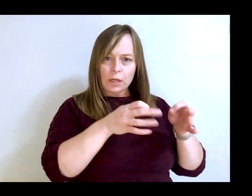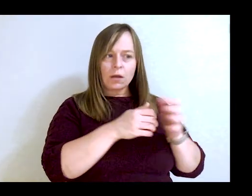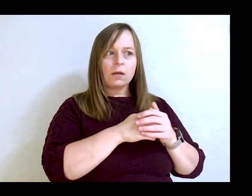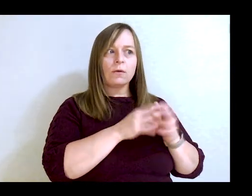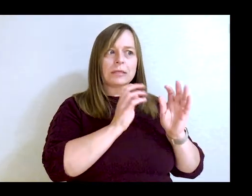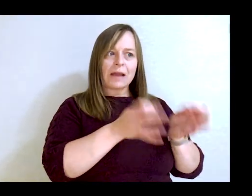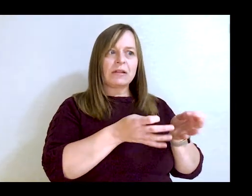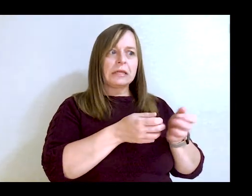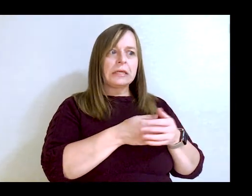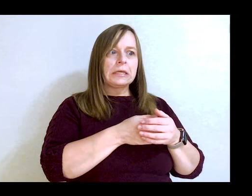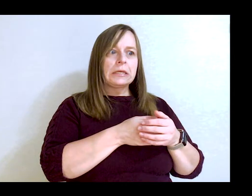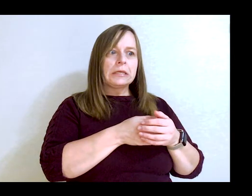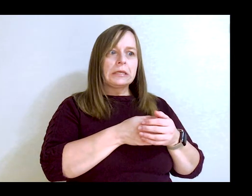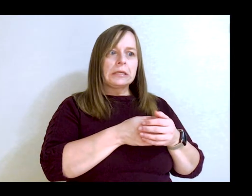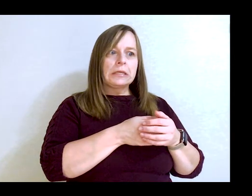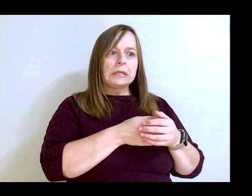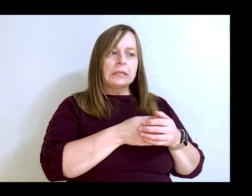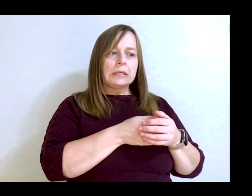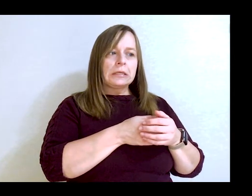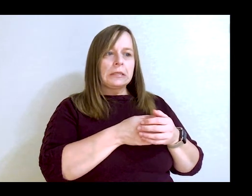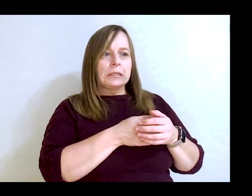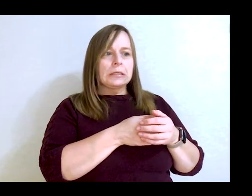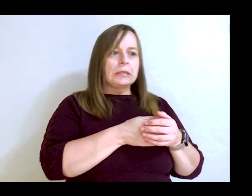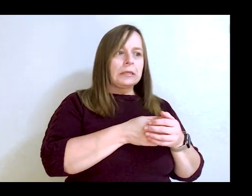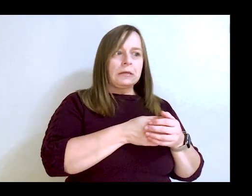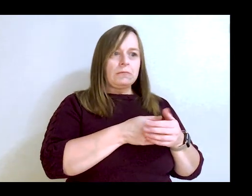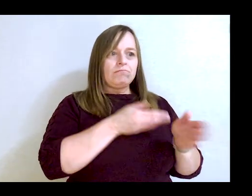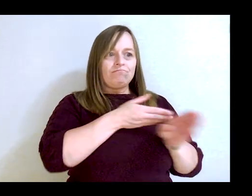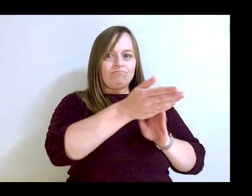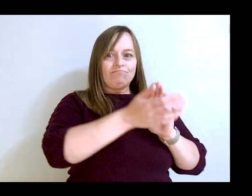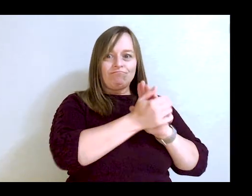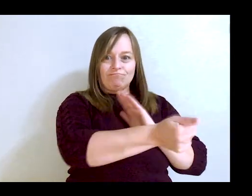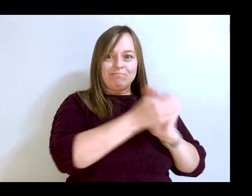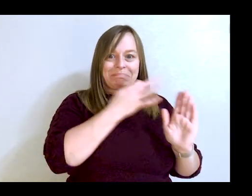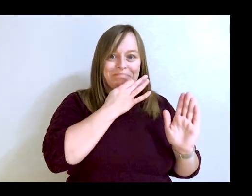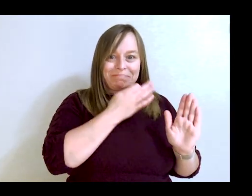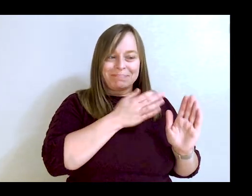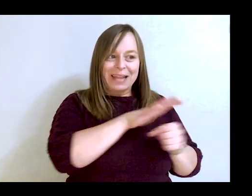Because it was definitely not, you know, area that we were as familiar with